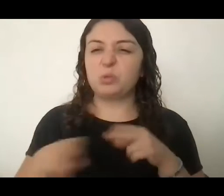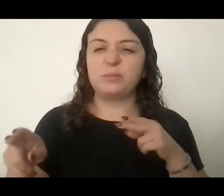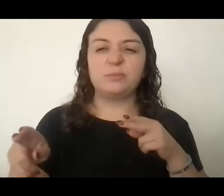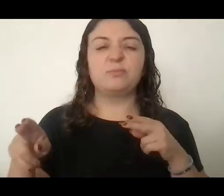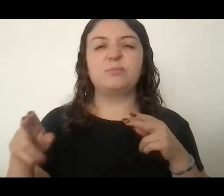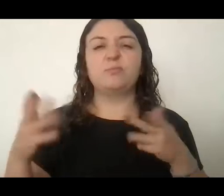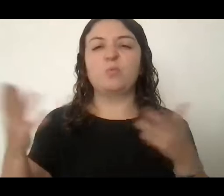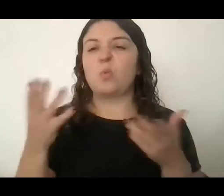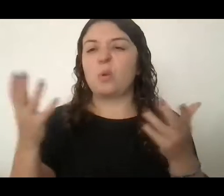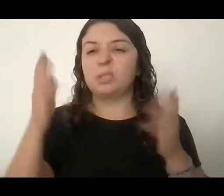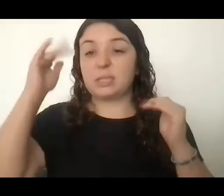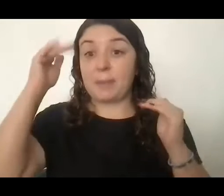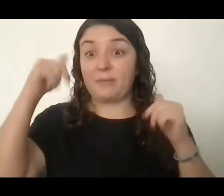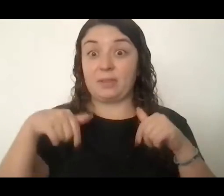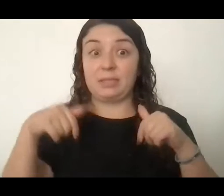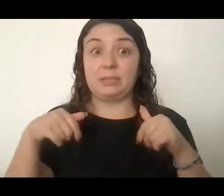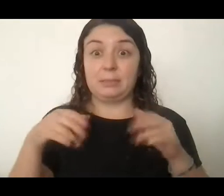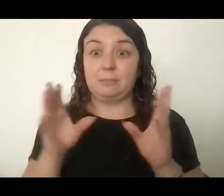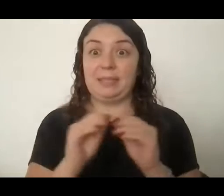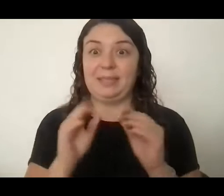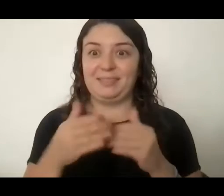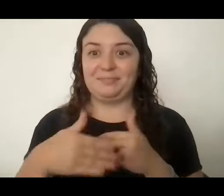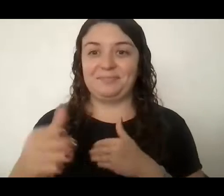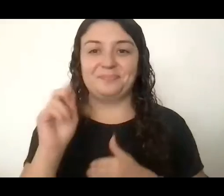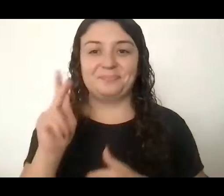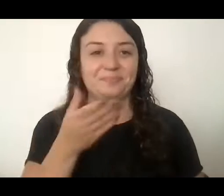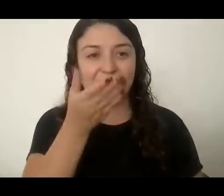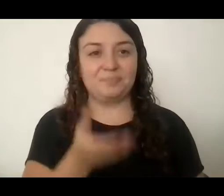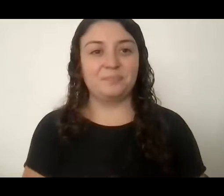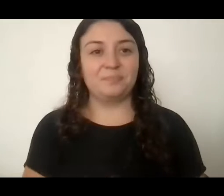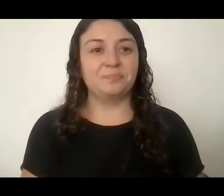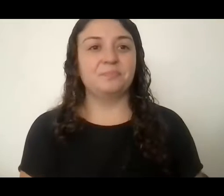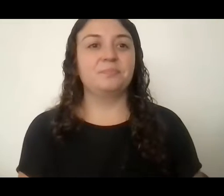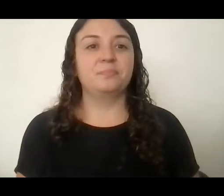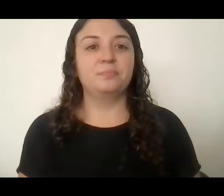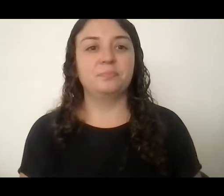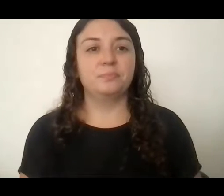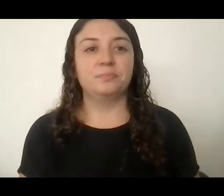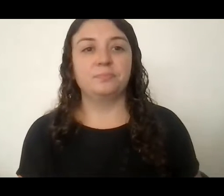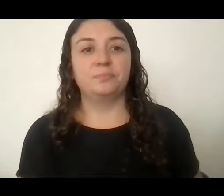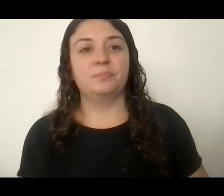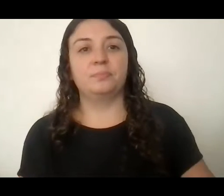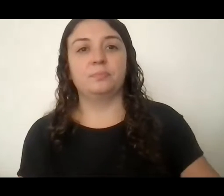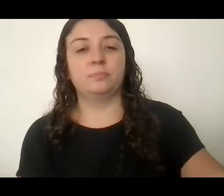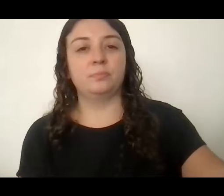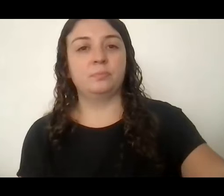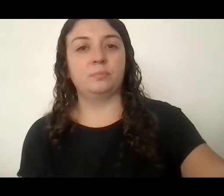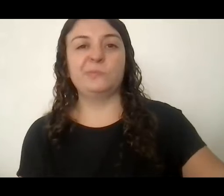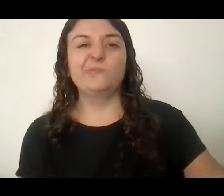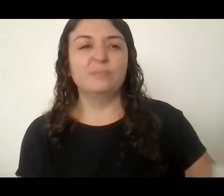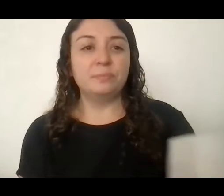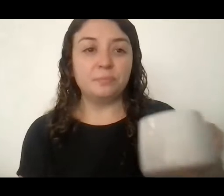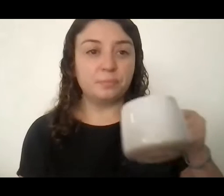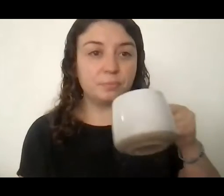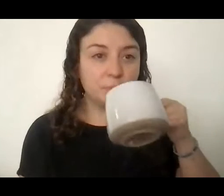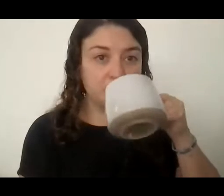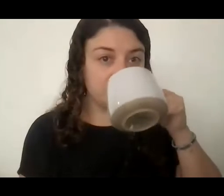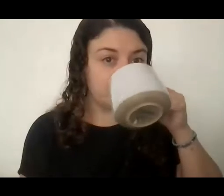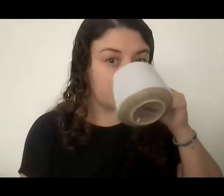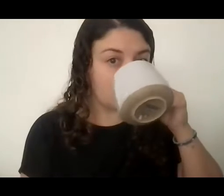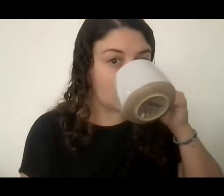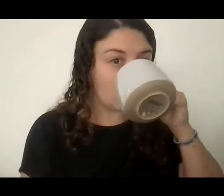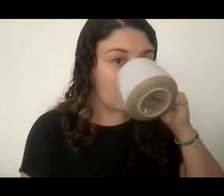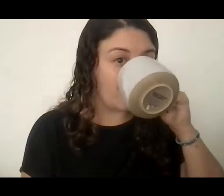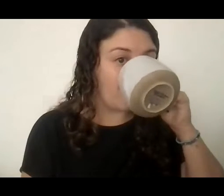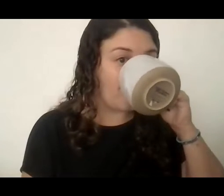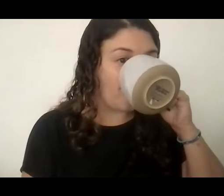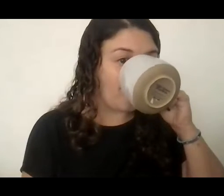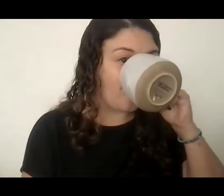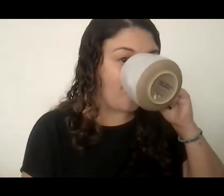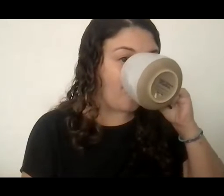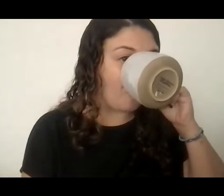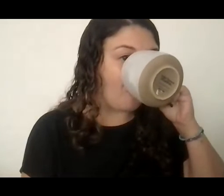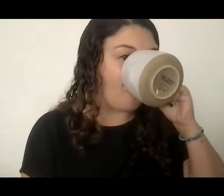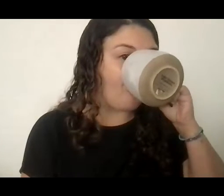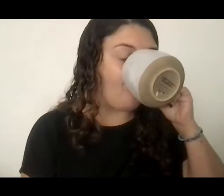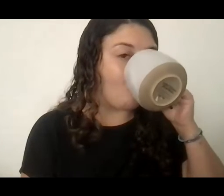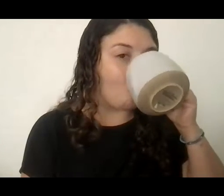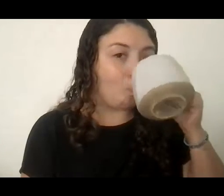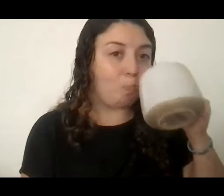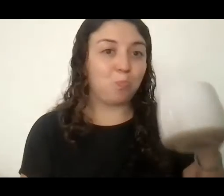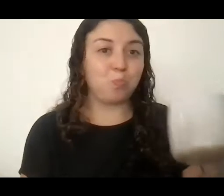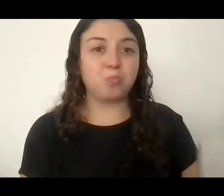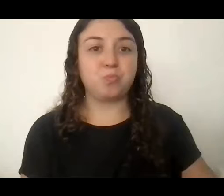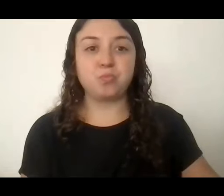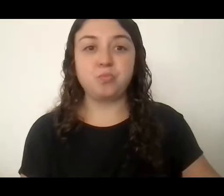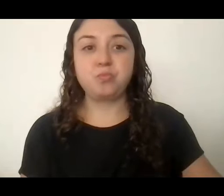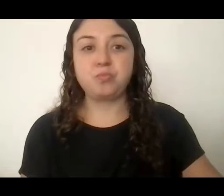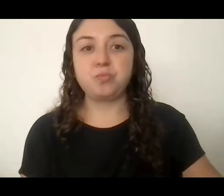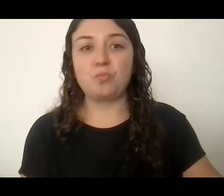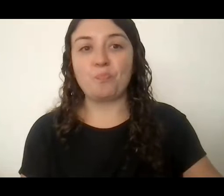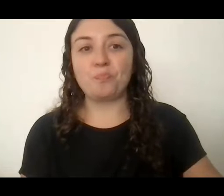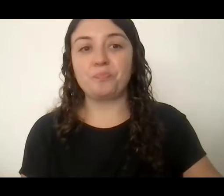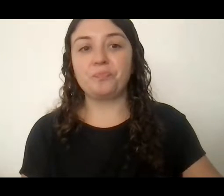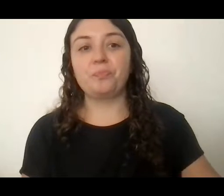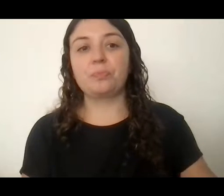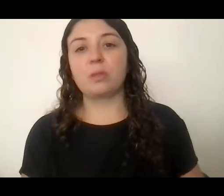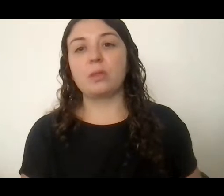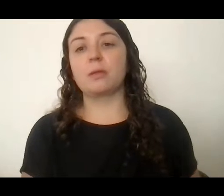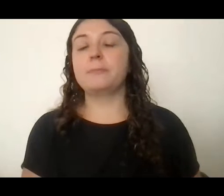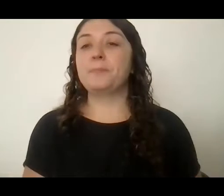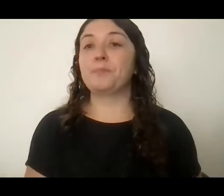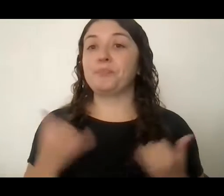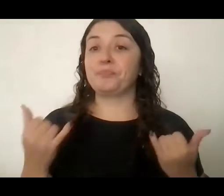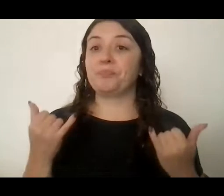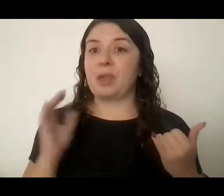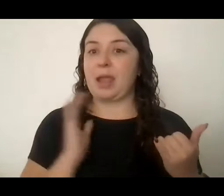have in store for our time together today. So the focus for today's webinar is about